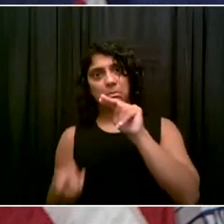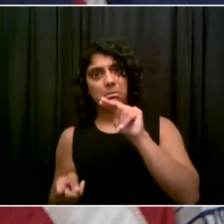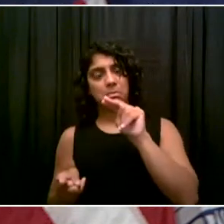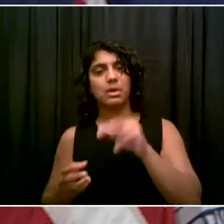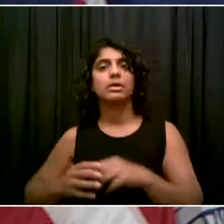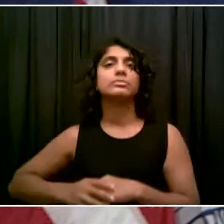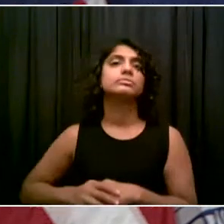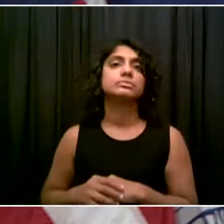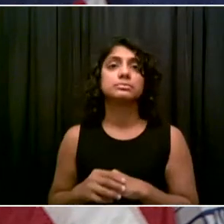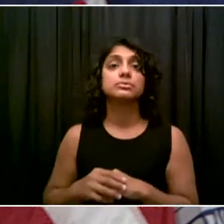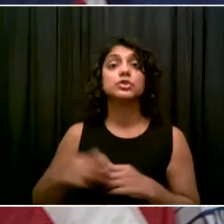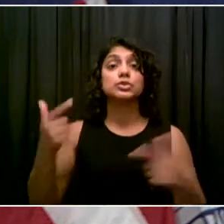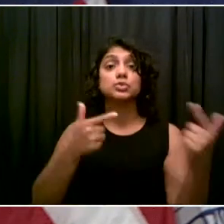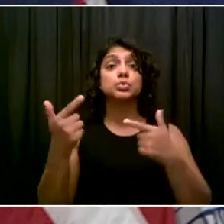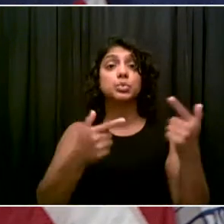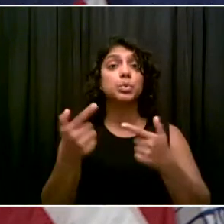INCIDENCES, THIS IS AN INCIDENT WHEN SOMEONE IS